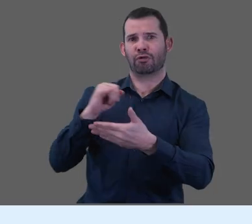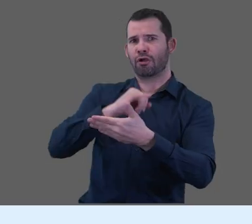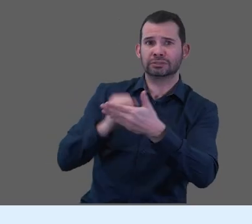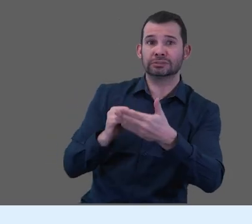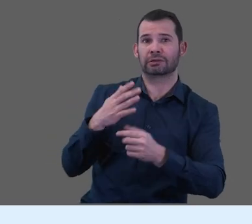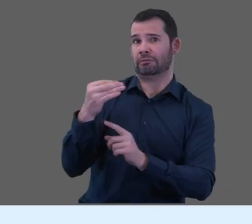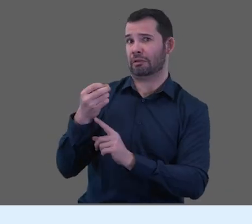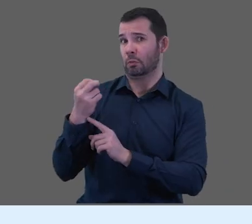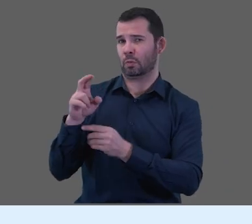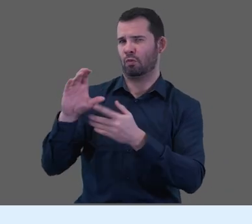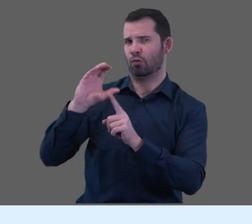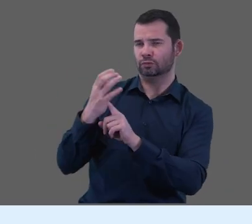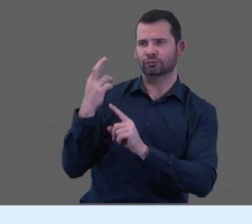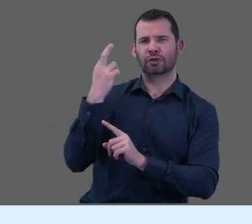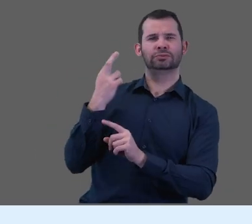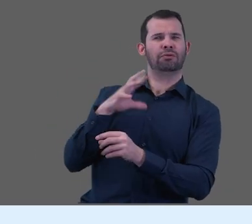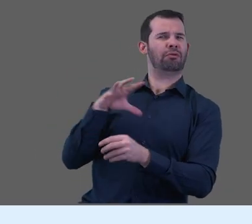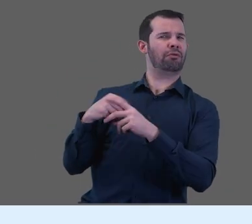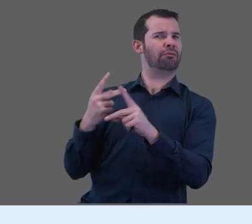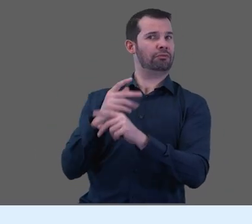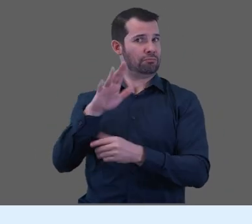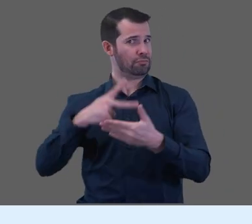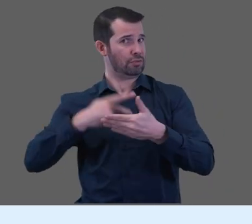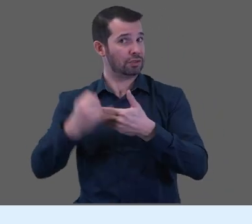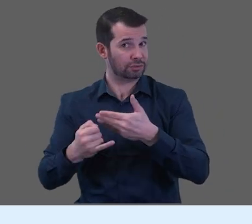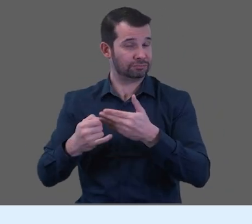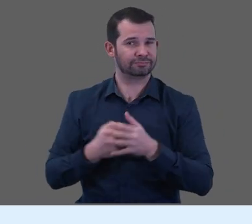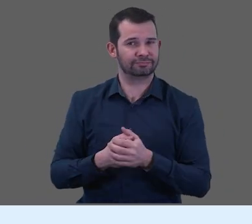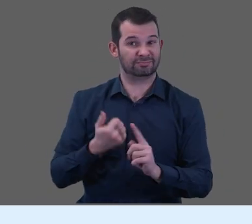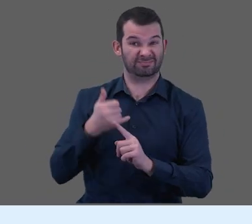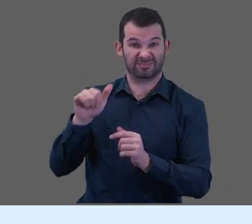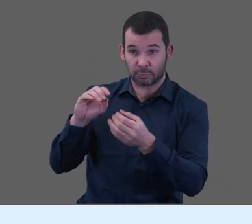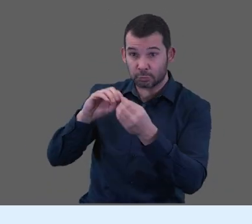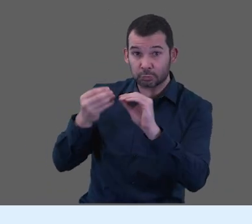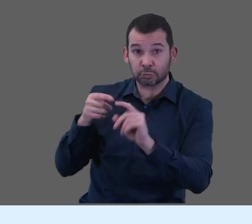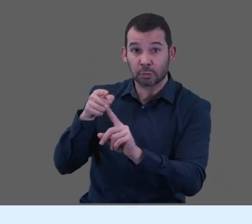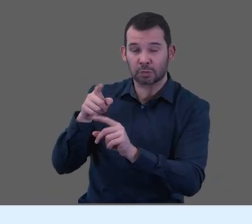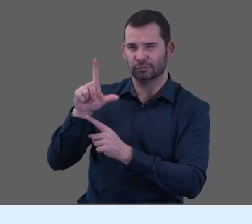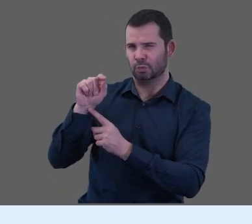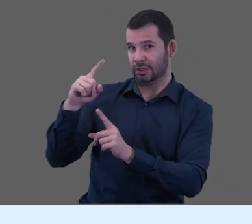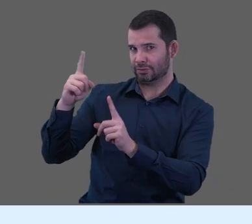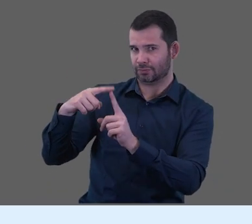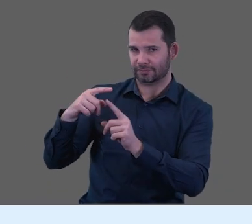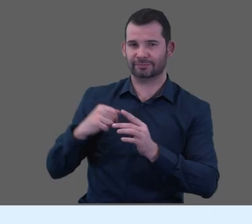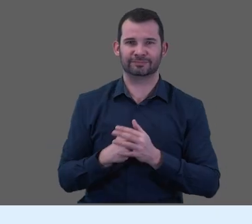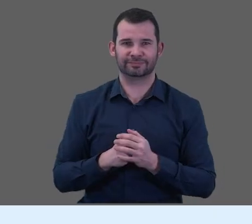The artistic and/or cultural rationale for your project. This is scored out of 20 points.